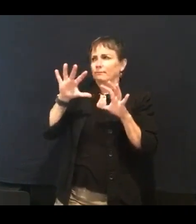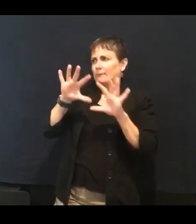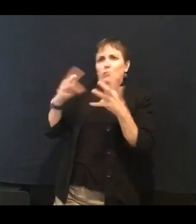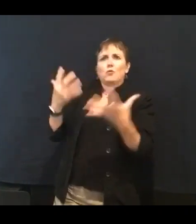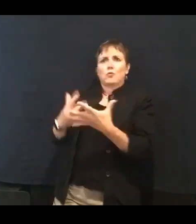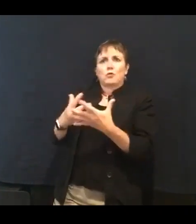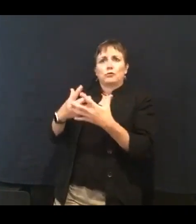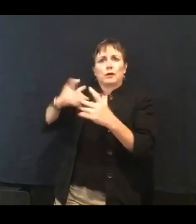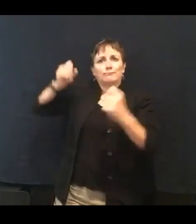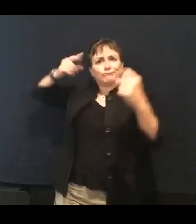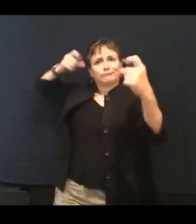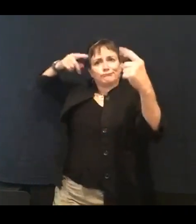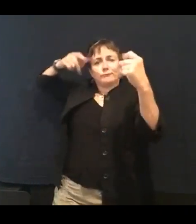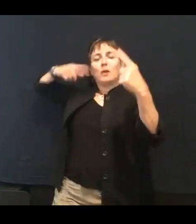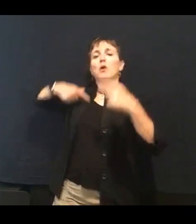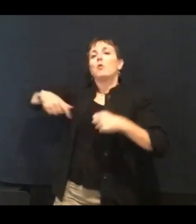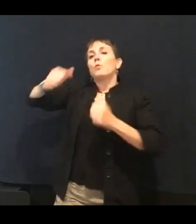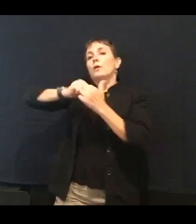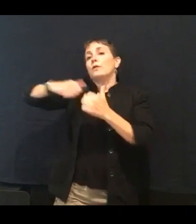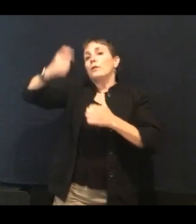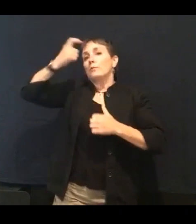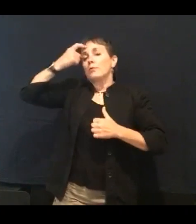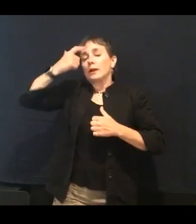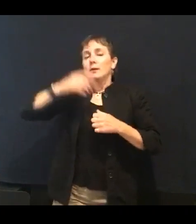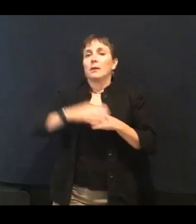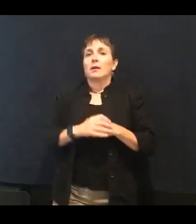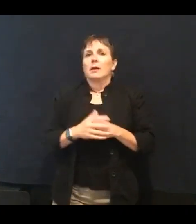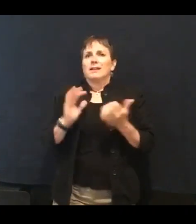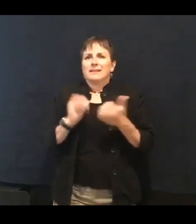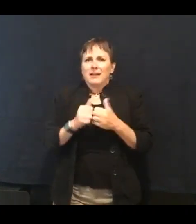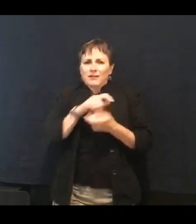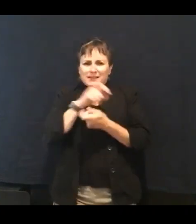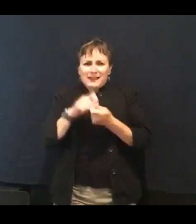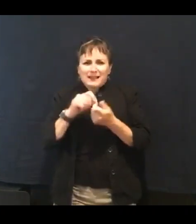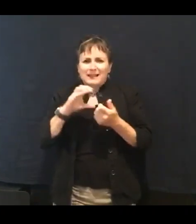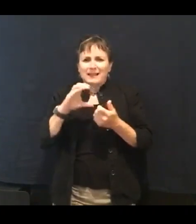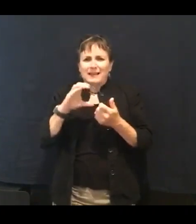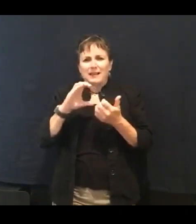Although the mechanism of action is not yet fully understood, researchers